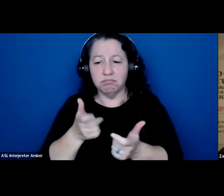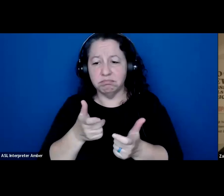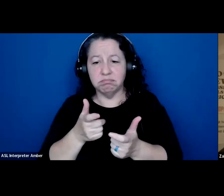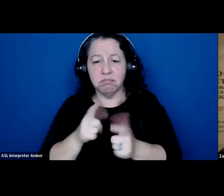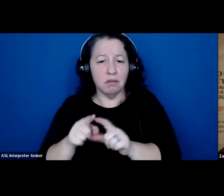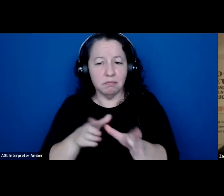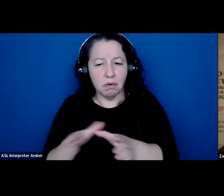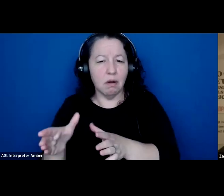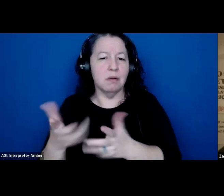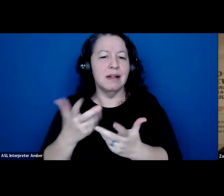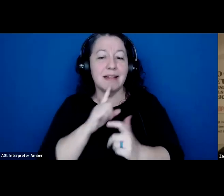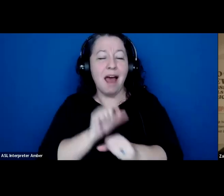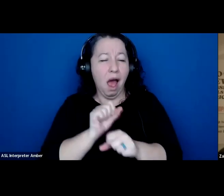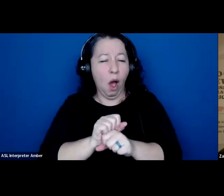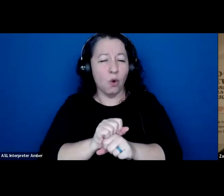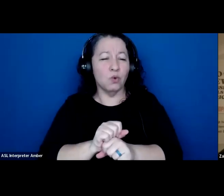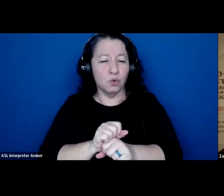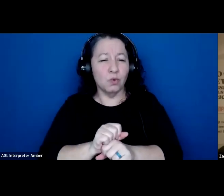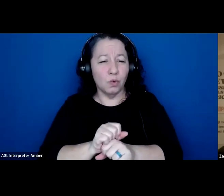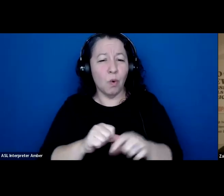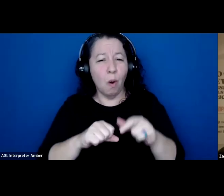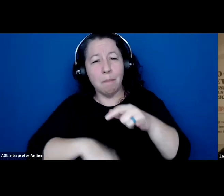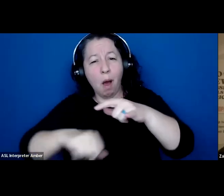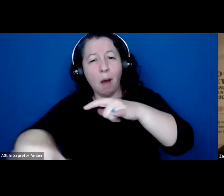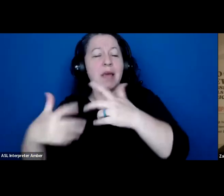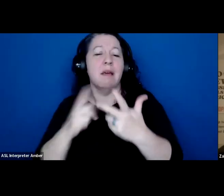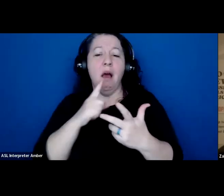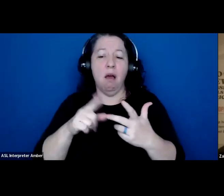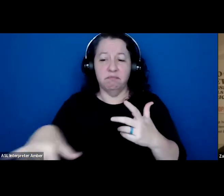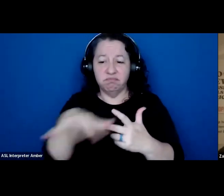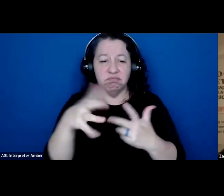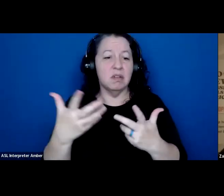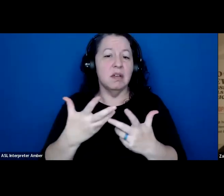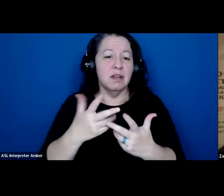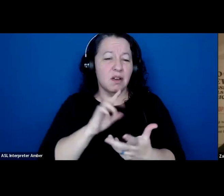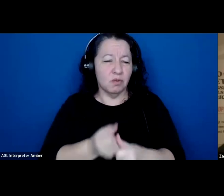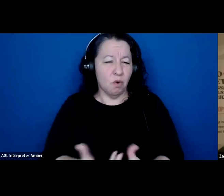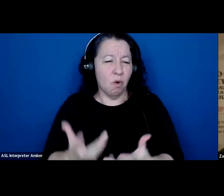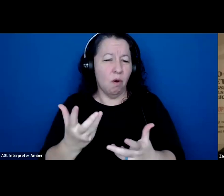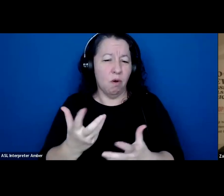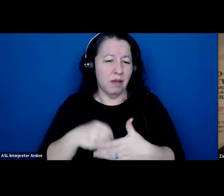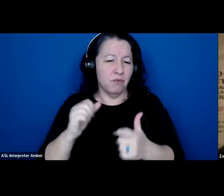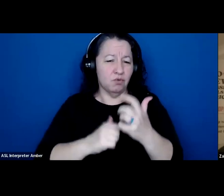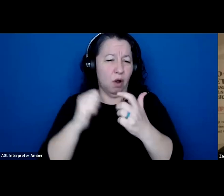and destruction of infrastructure, coupled with the ground invasion and displacement of about 85% of the population in Gaza,